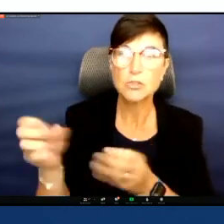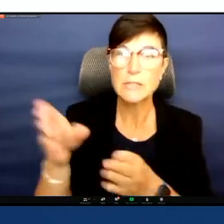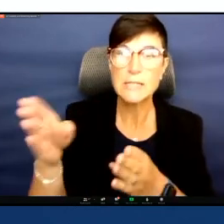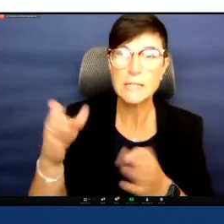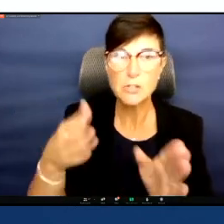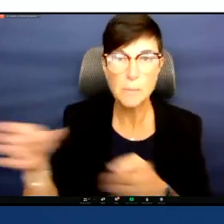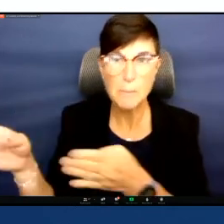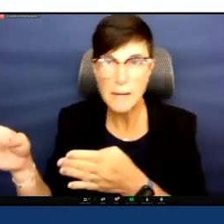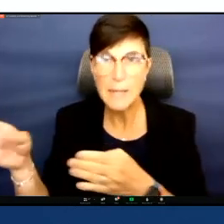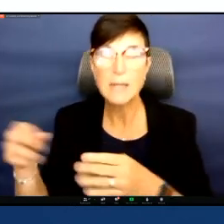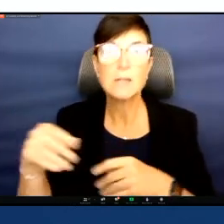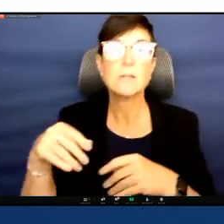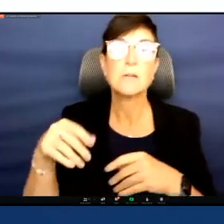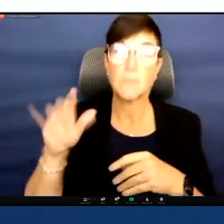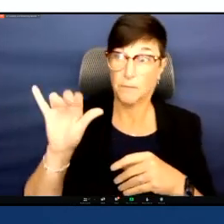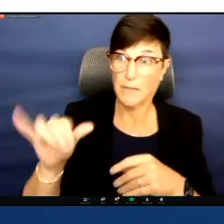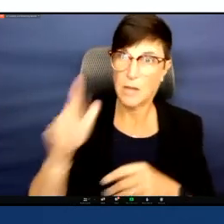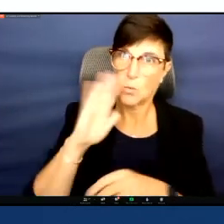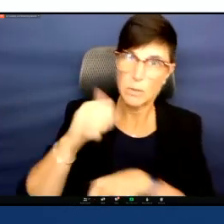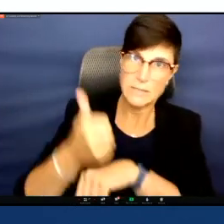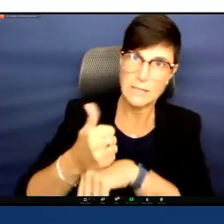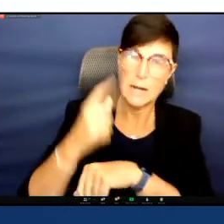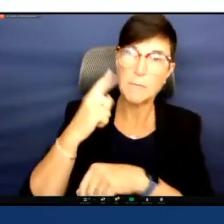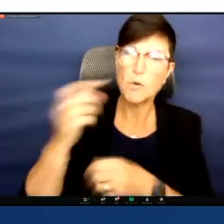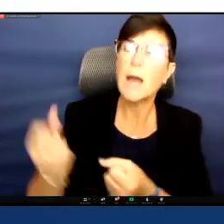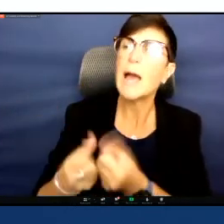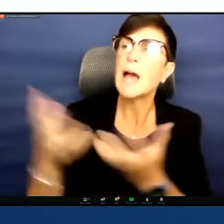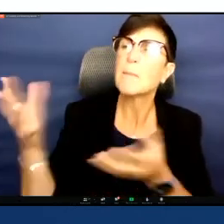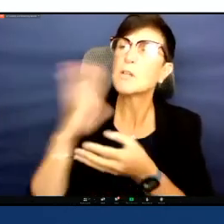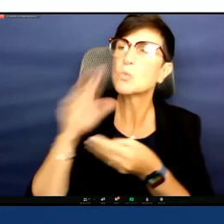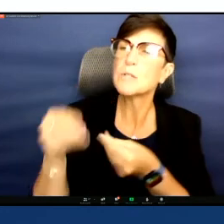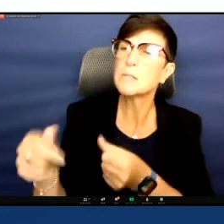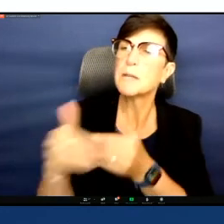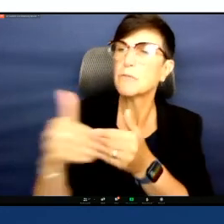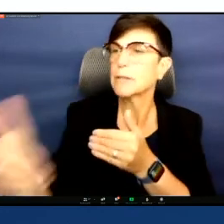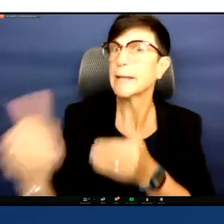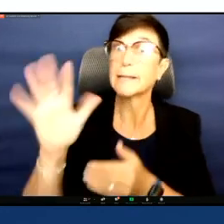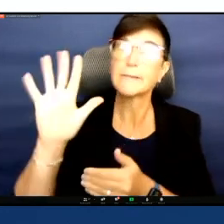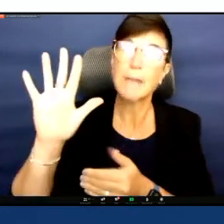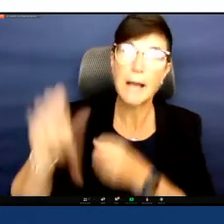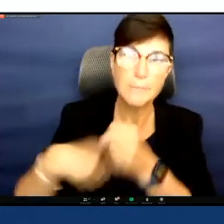we are undergoing a process this year to develop budget priorities that will be implemented